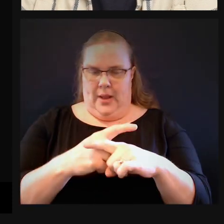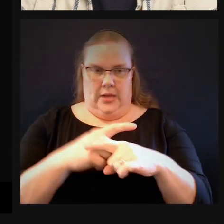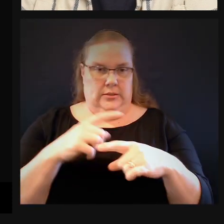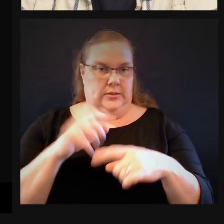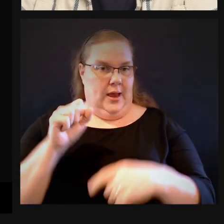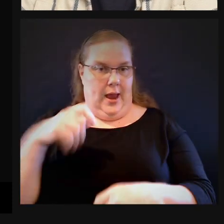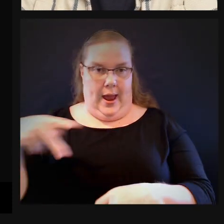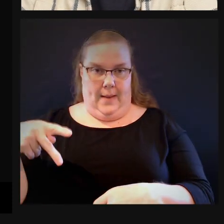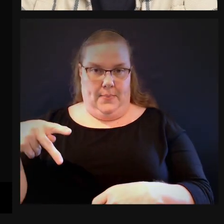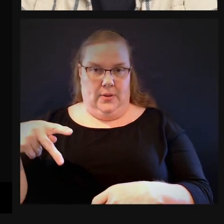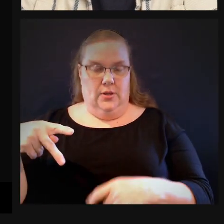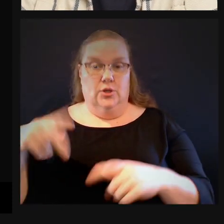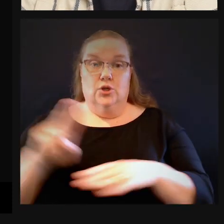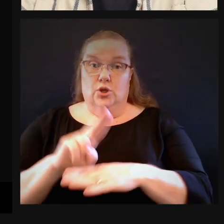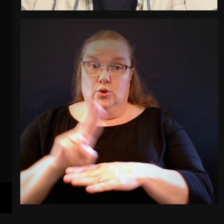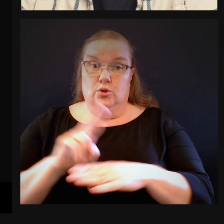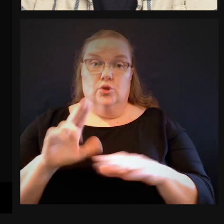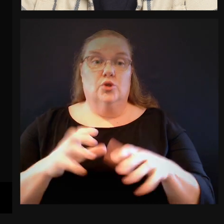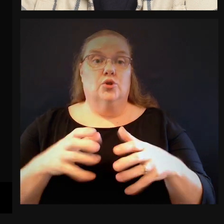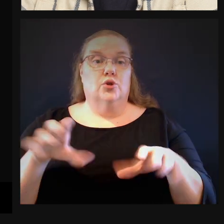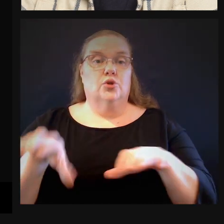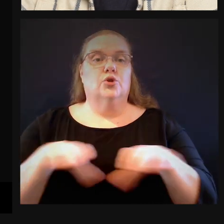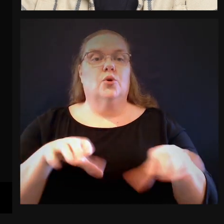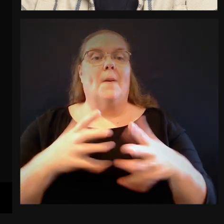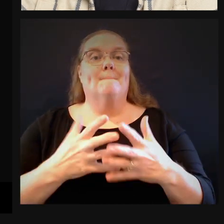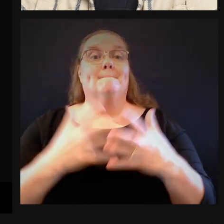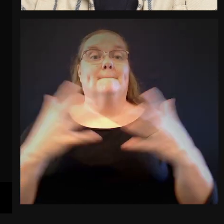used to do many things, as you'll see in the demo later.